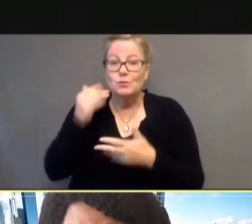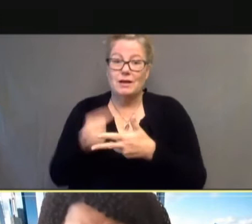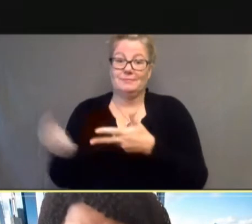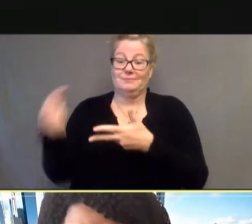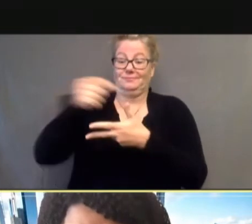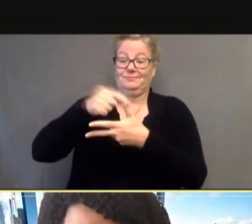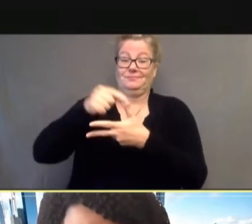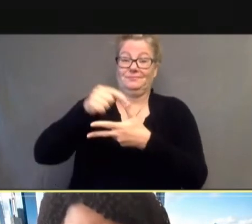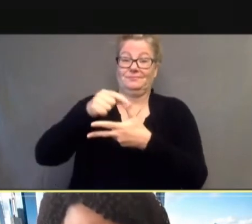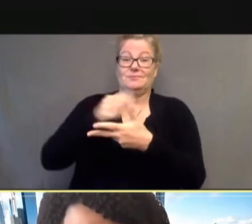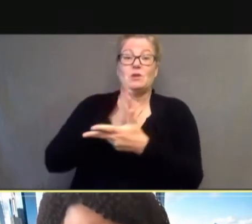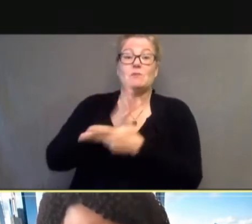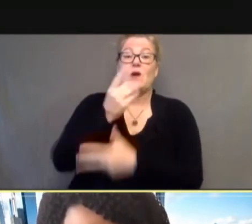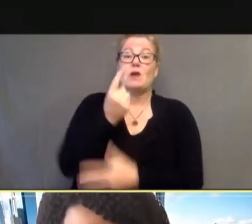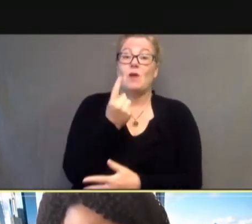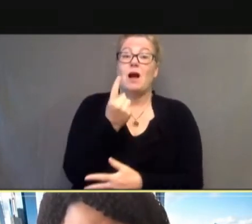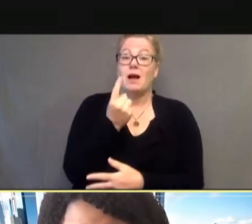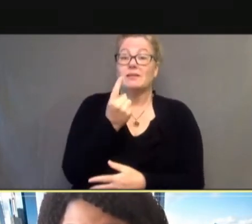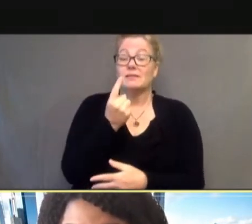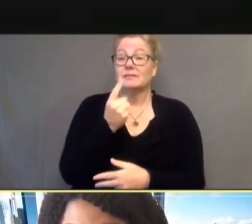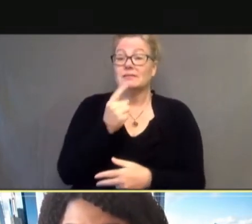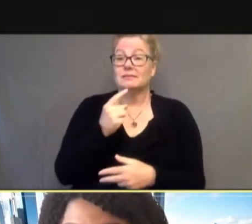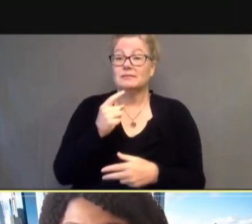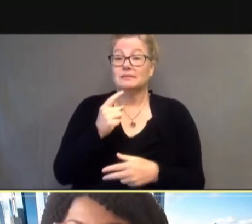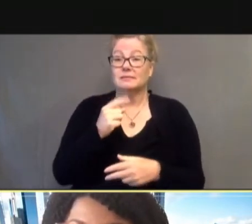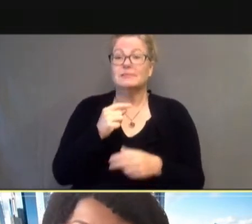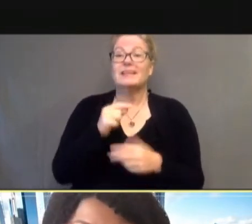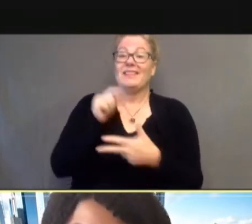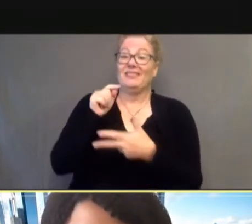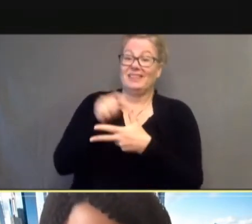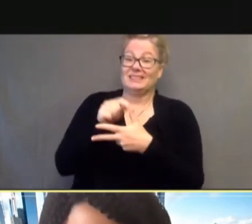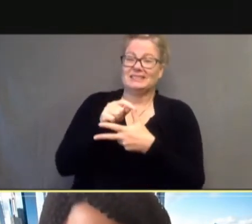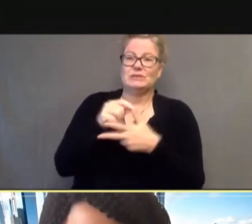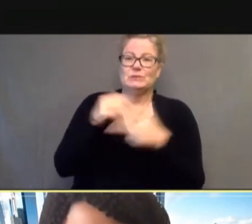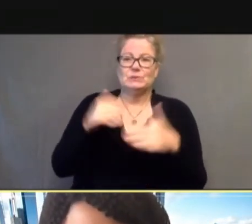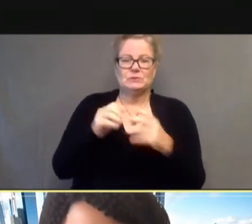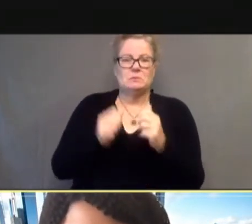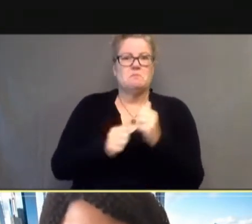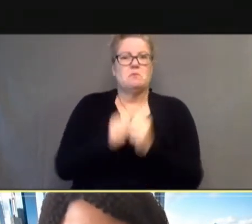life activities or bodily functions, that's why that is the most popular because it's